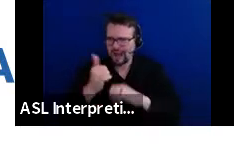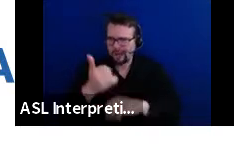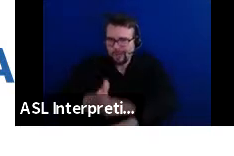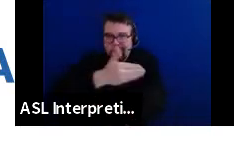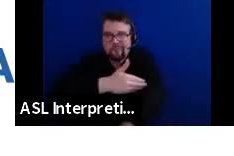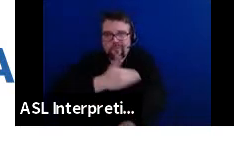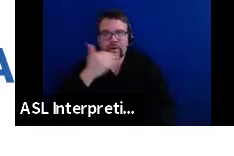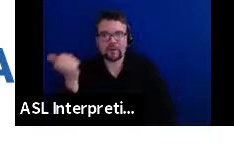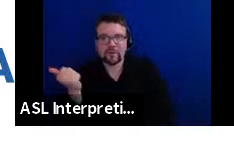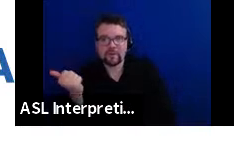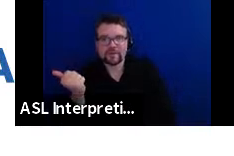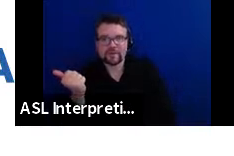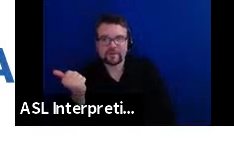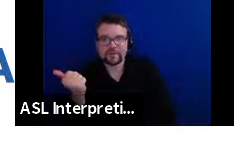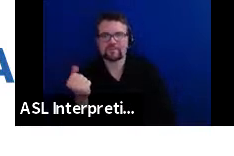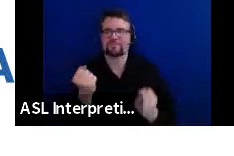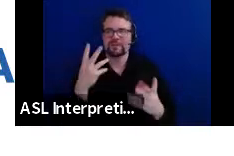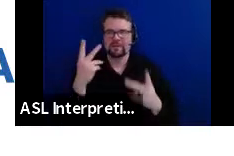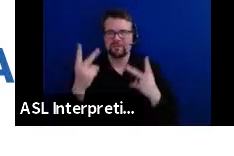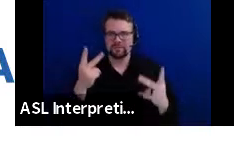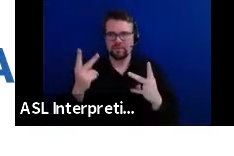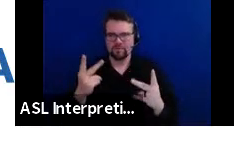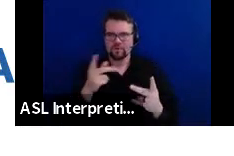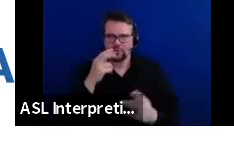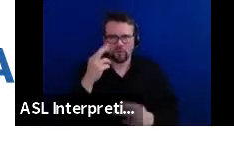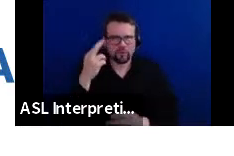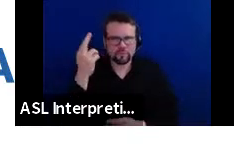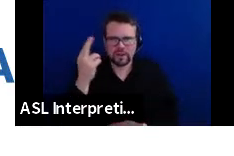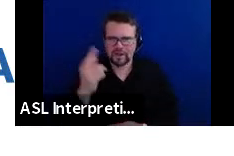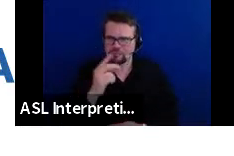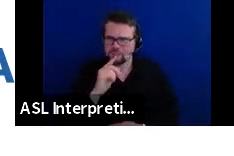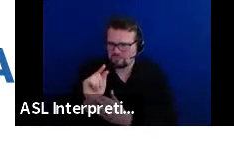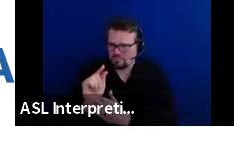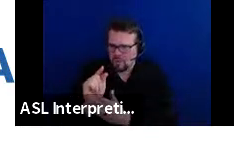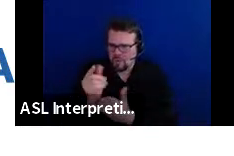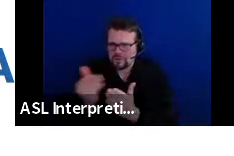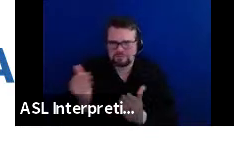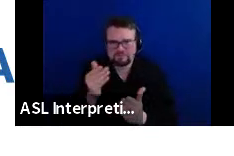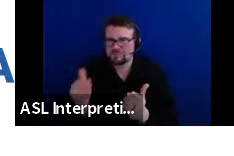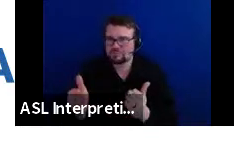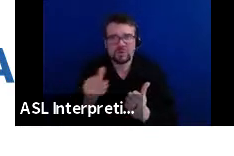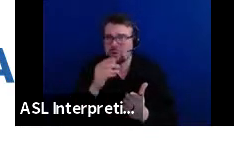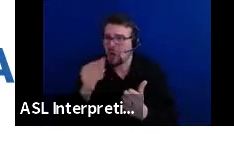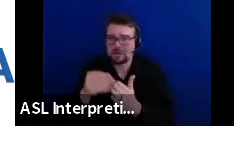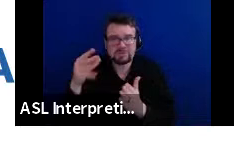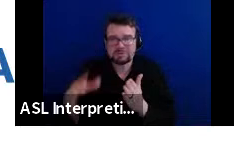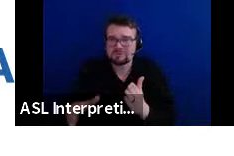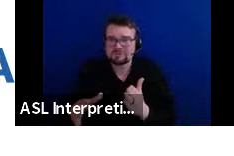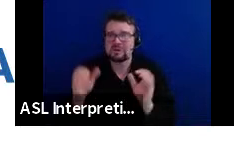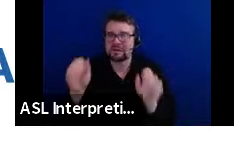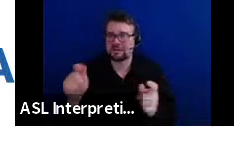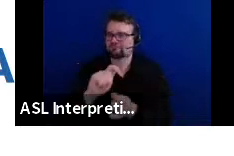MANY PEOPLE ARE SURPRISED ABOUT THE SMALL INEXPENSIVE THINGS THAT CAN REALLY MAKE A DIFFERENCE FOR PEOPLE WITH